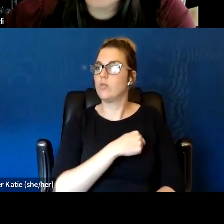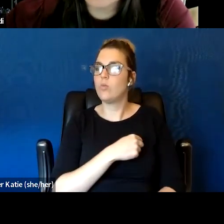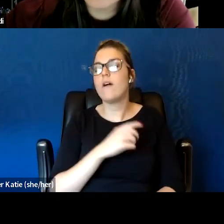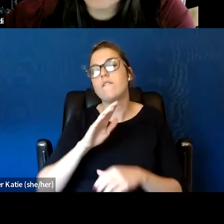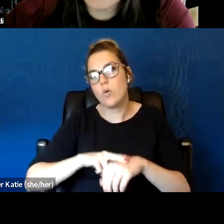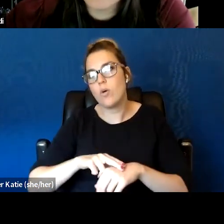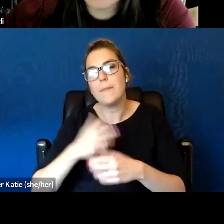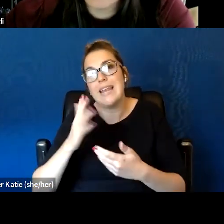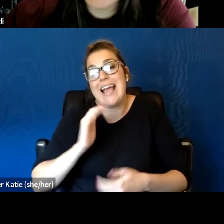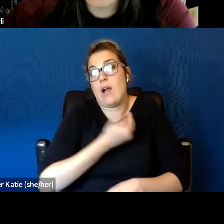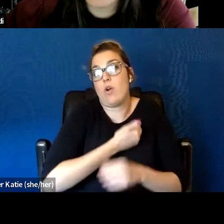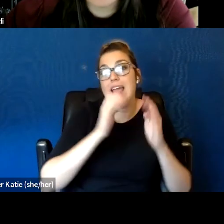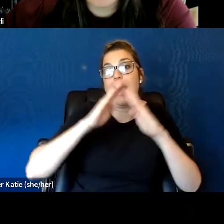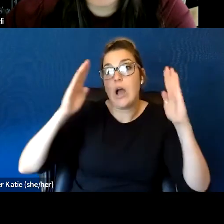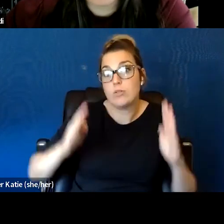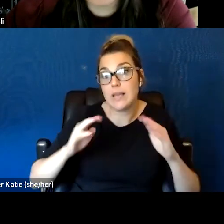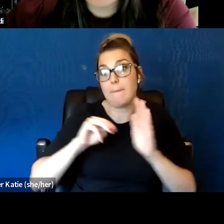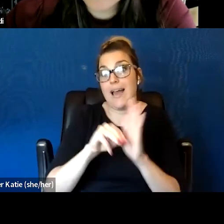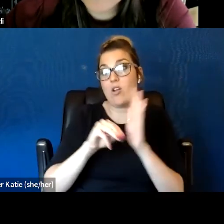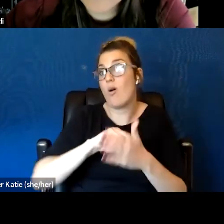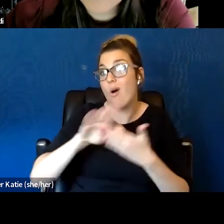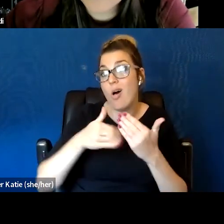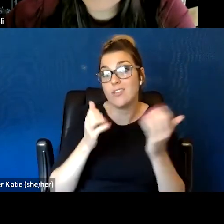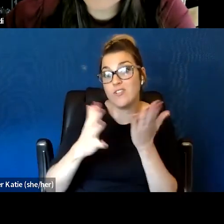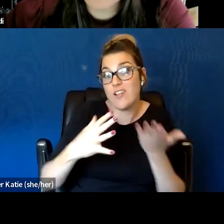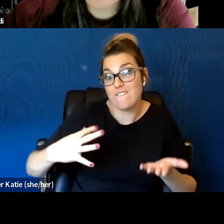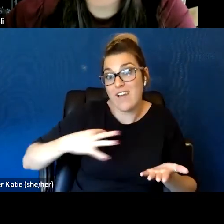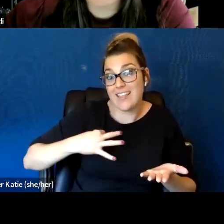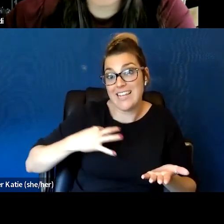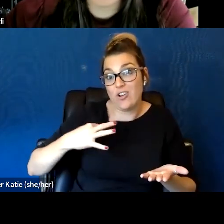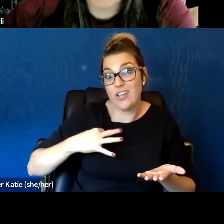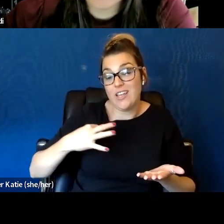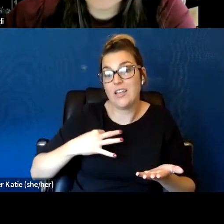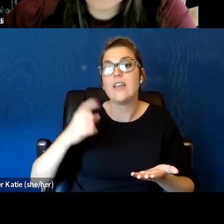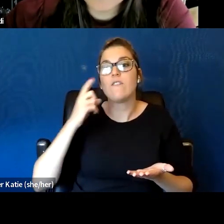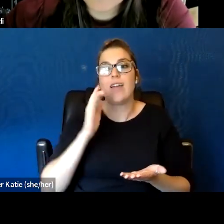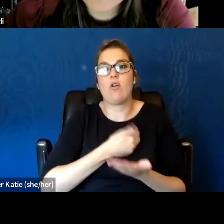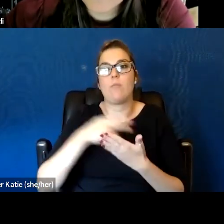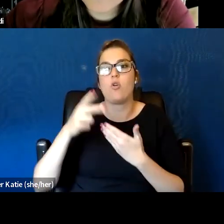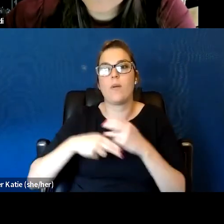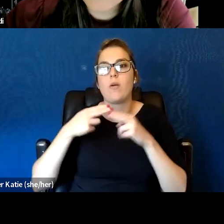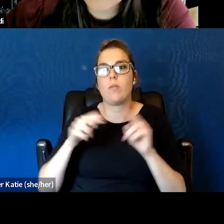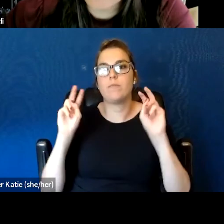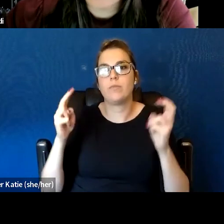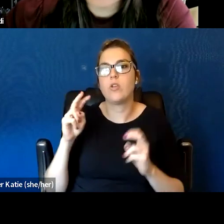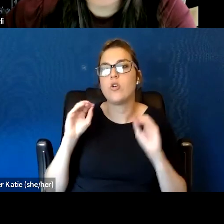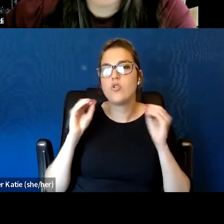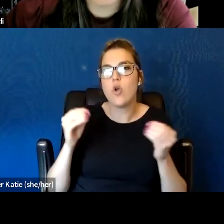So we do run into this, and actually in our No Place Like Home program, where we're working with our behavioral health provider,